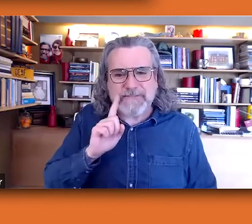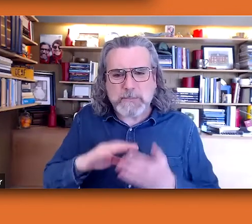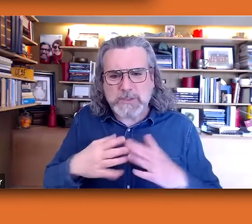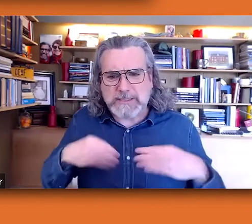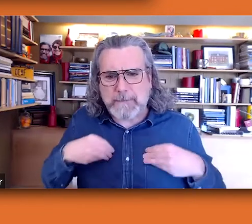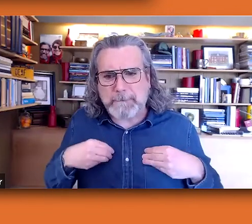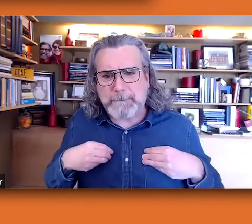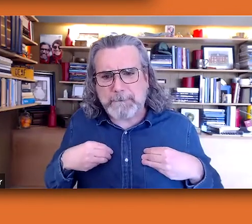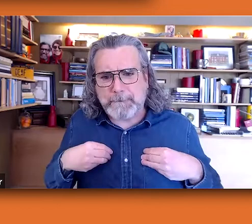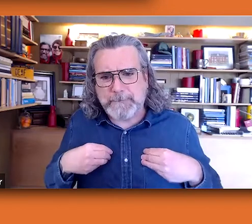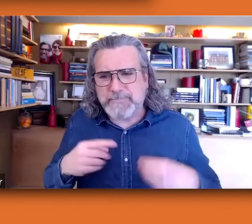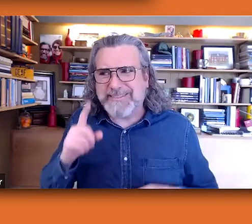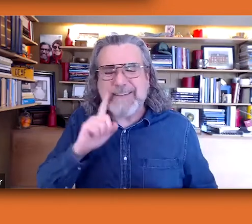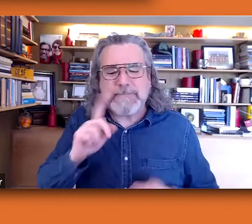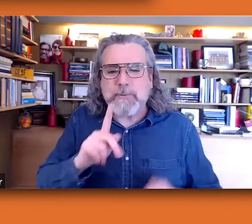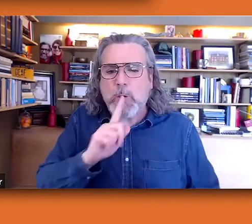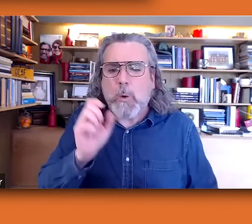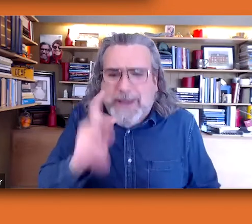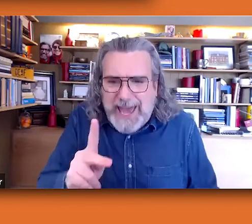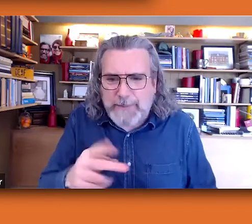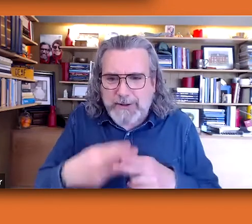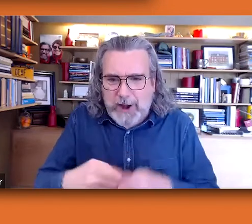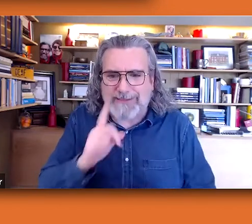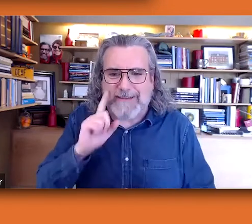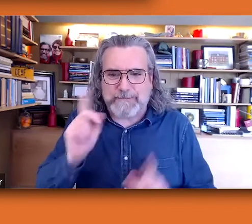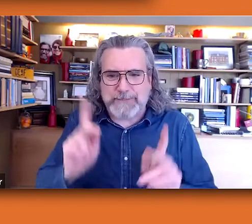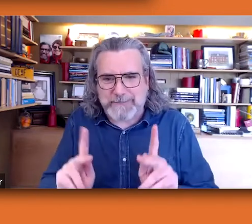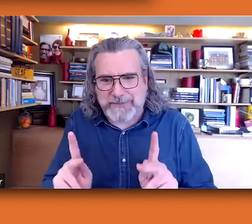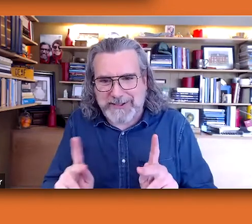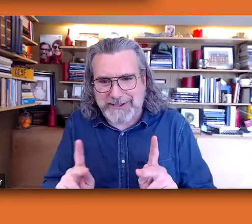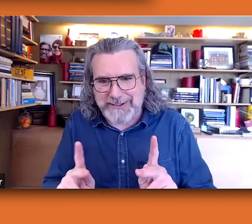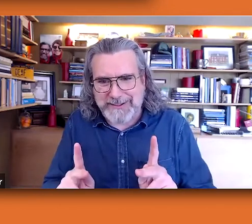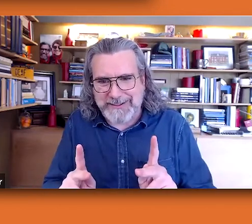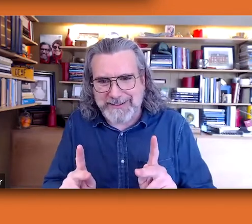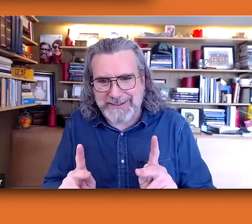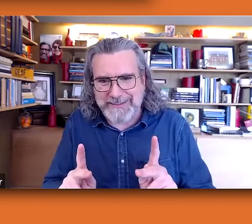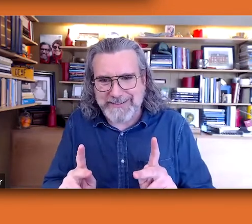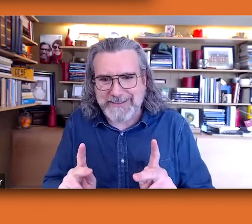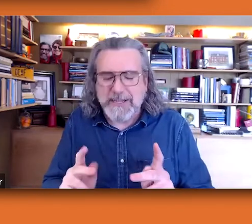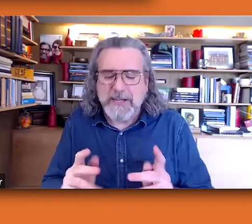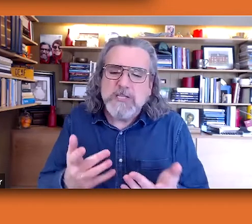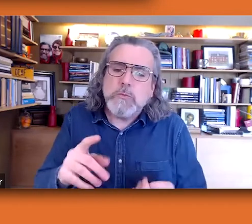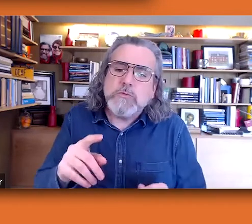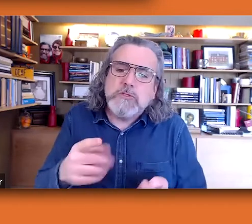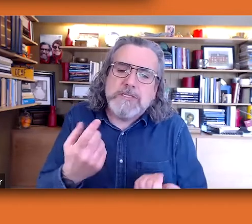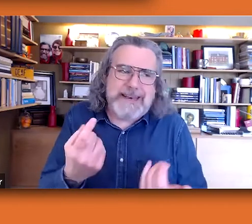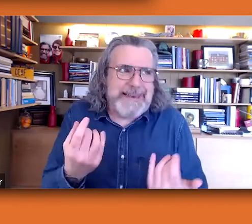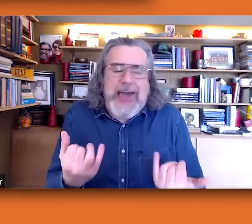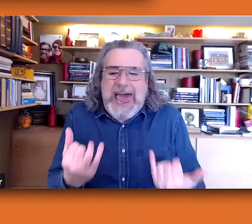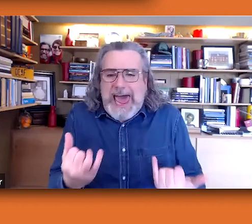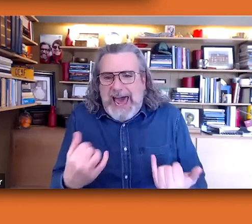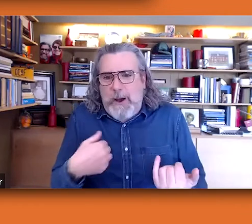And I responded back to say "No. In the Deaf community, "we prefer to have that cultural identity label "for ourselves to be put first--